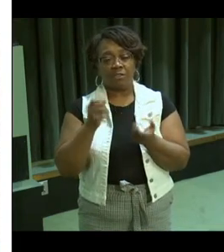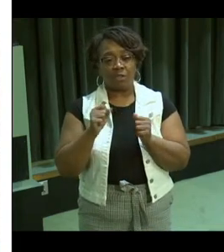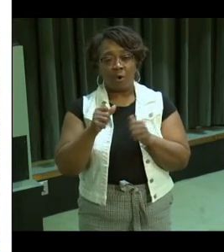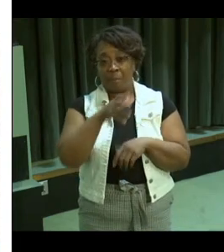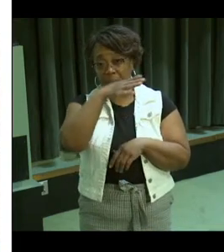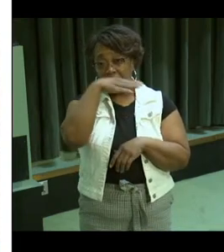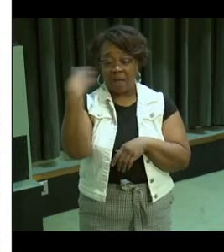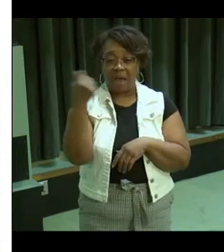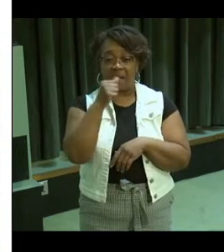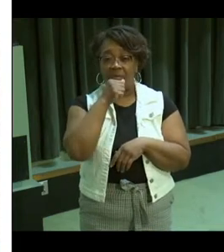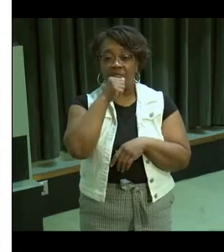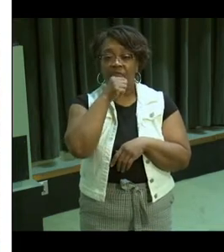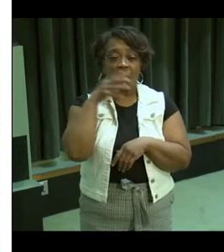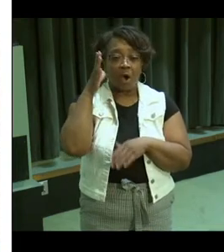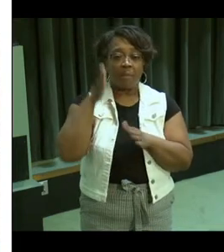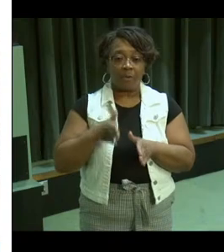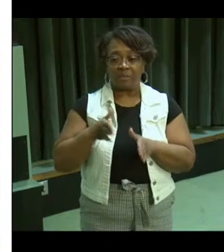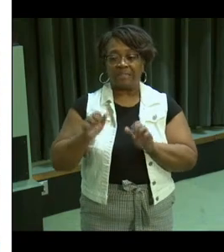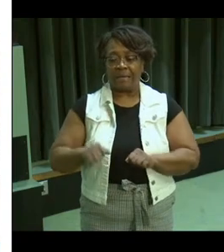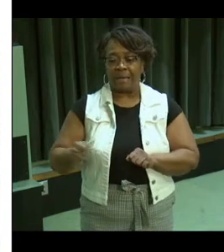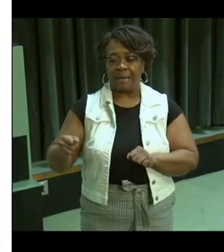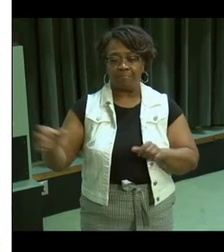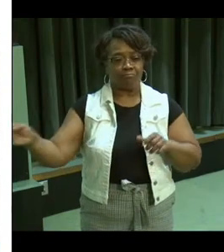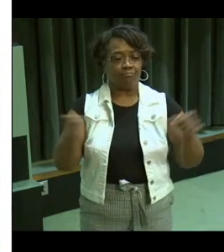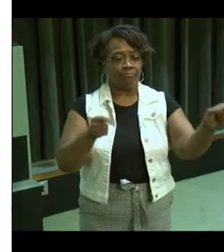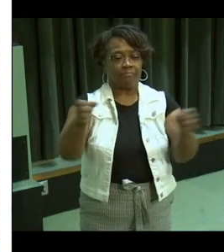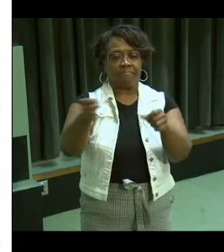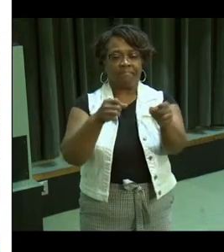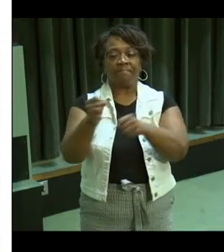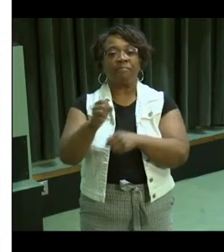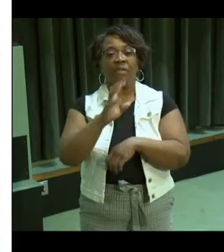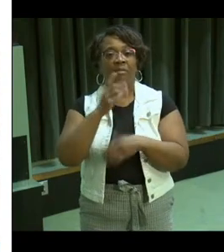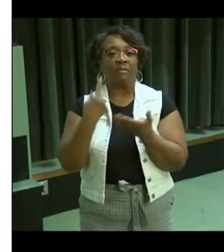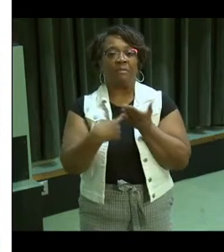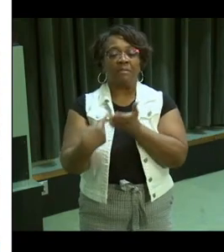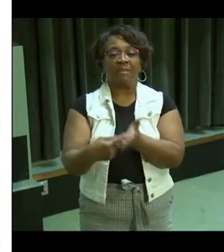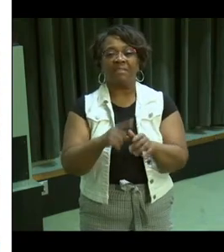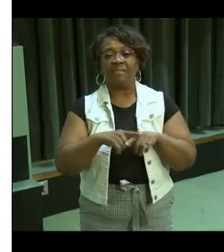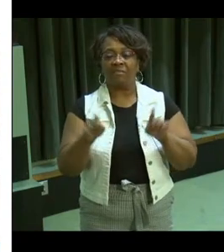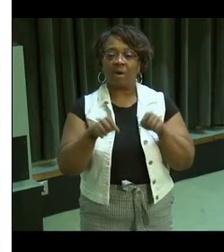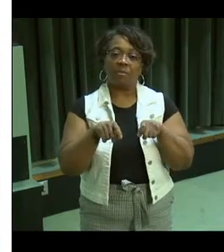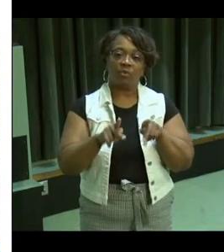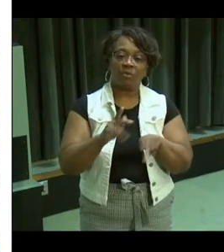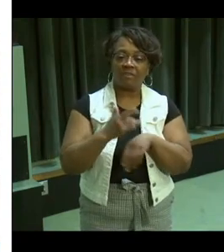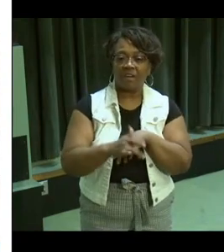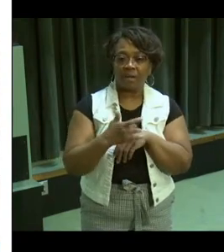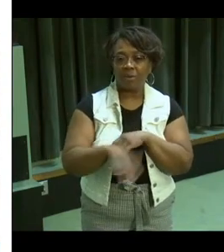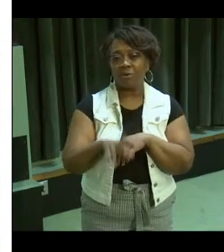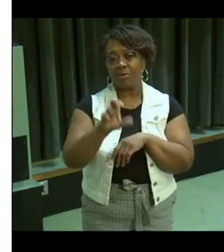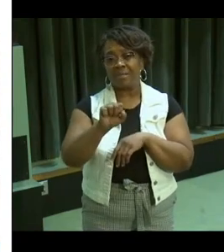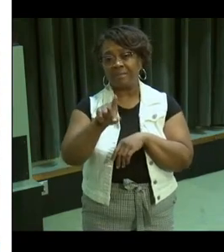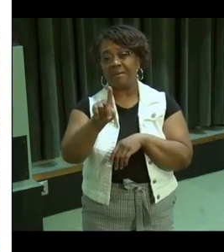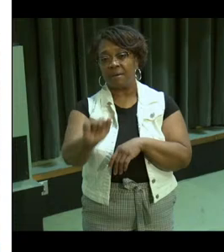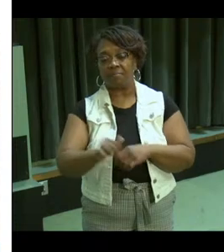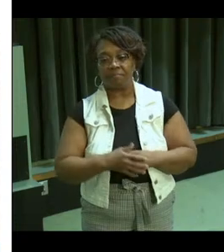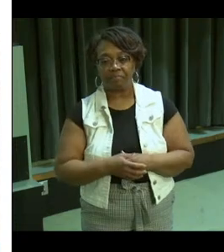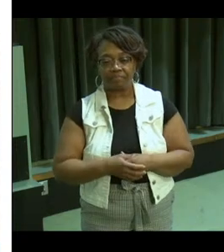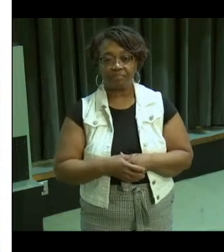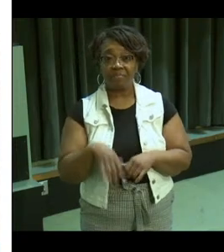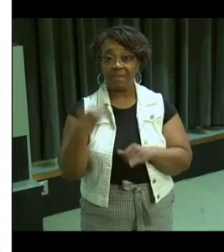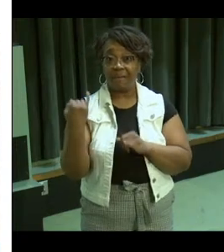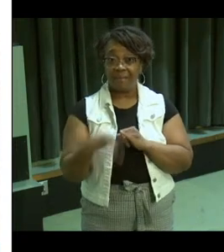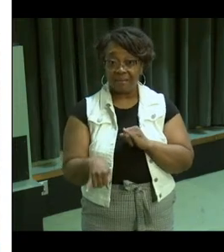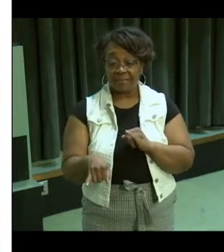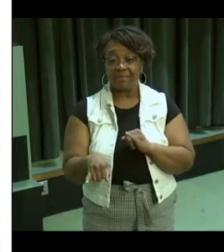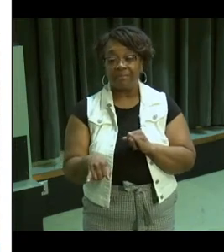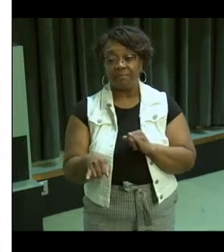farmers together to talk about